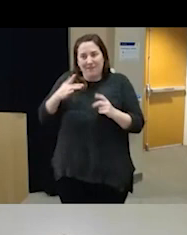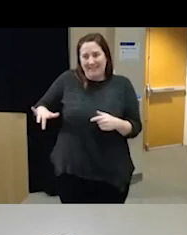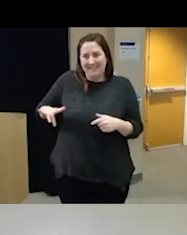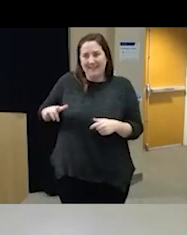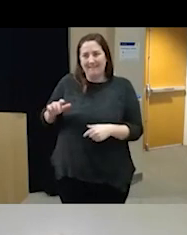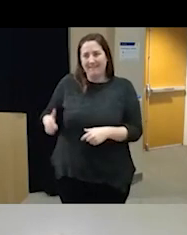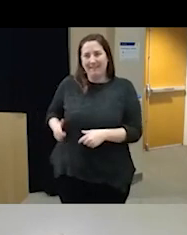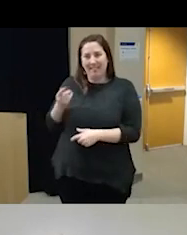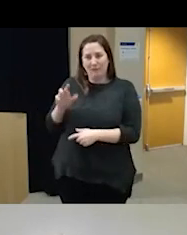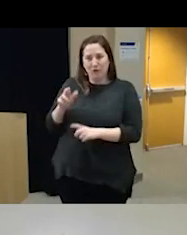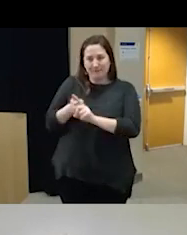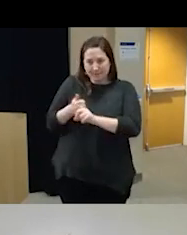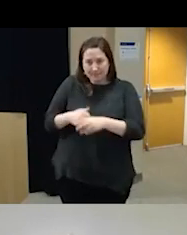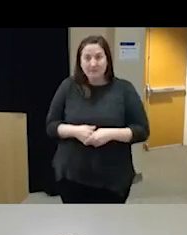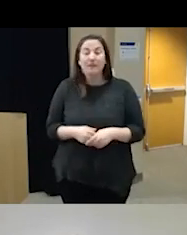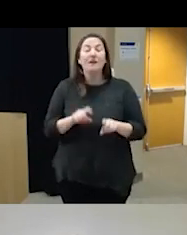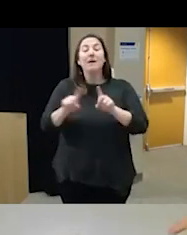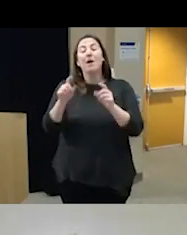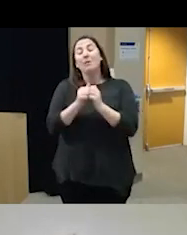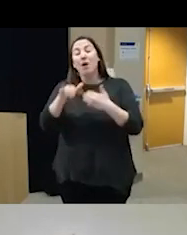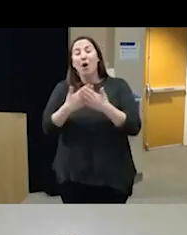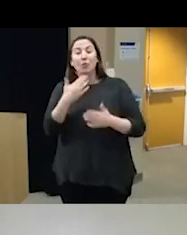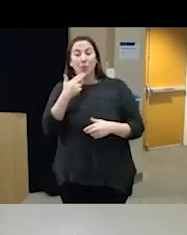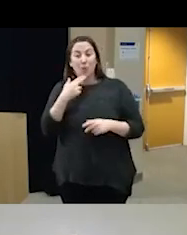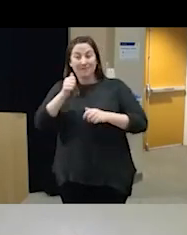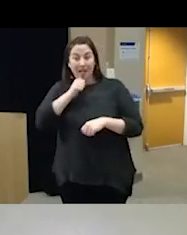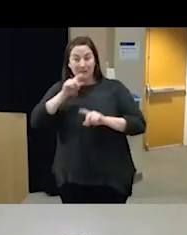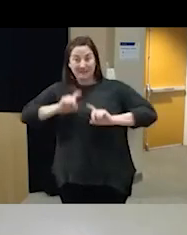Our glucose tolerance test though, which also looks at postprandial.